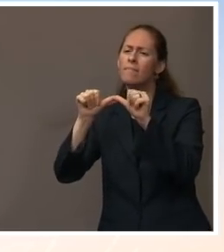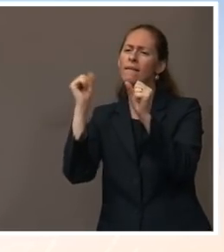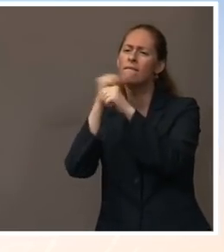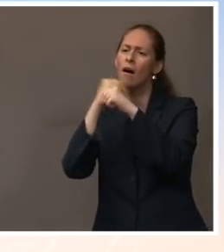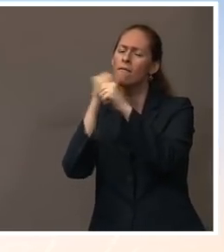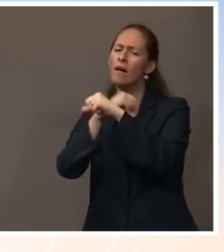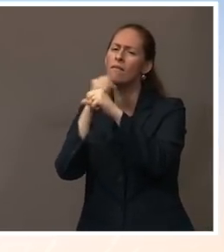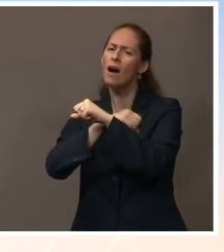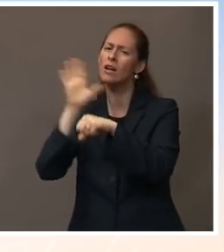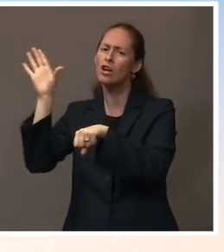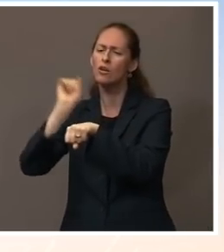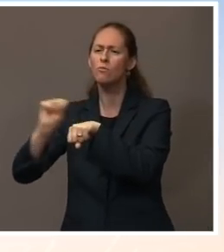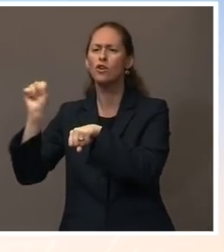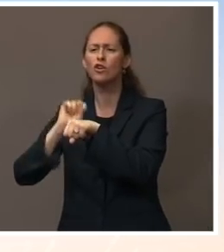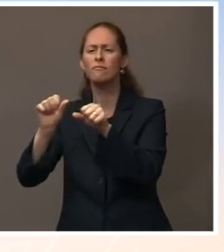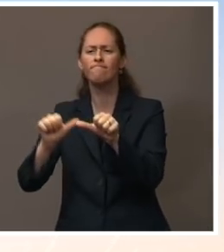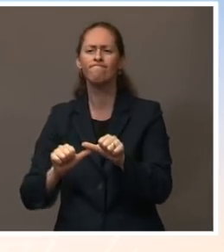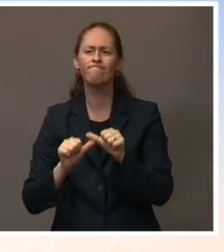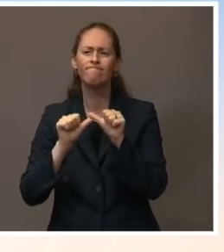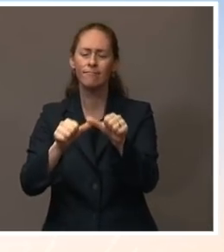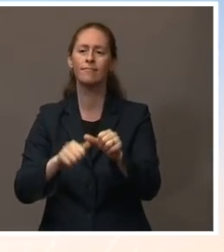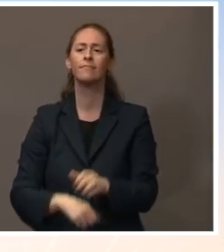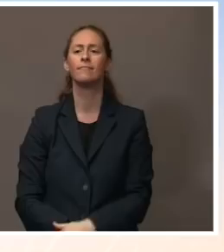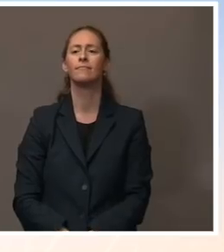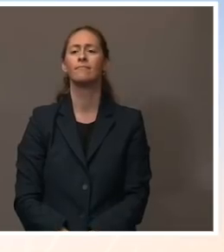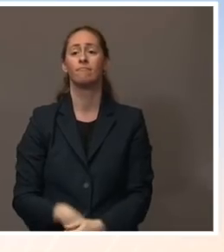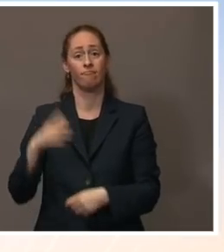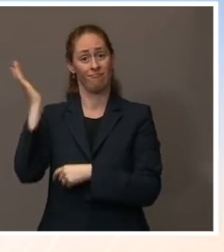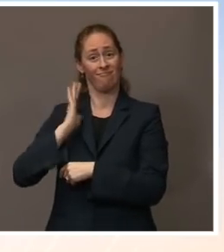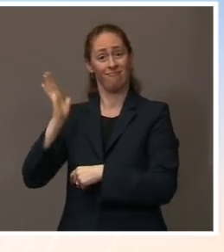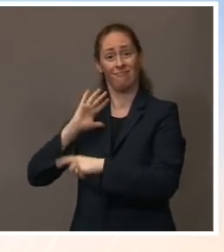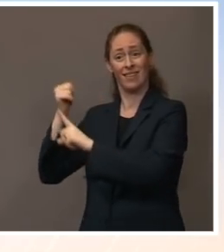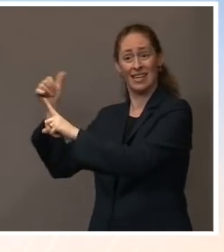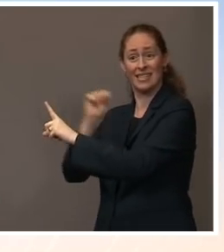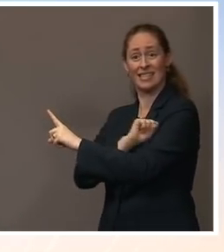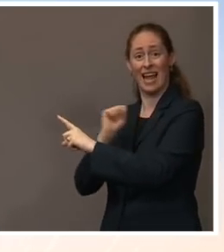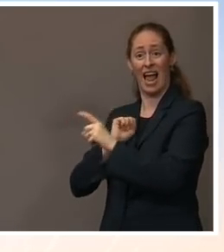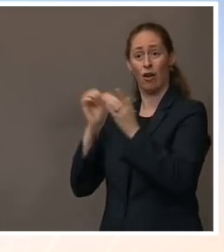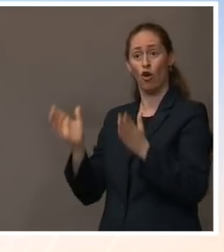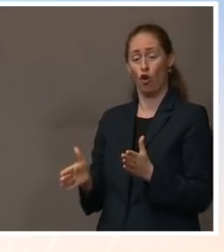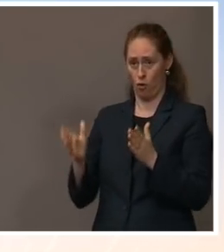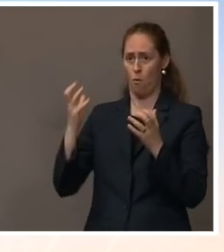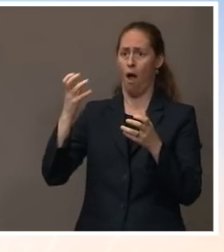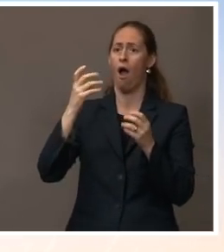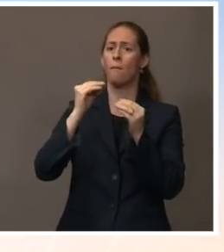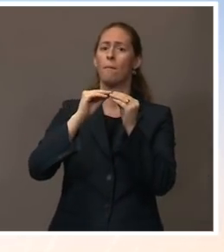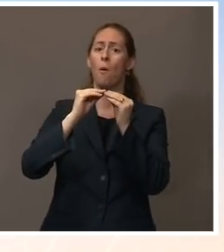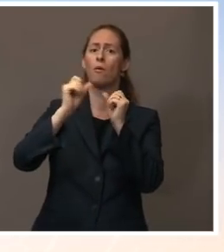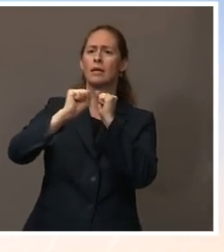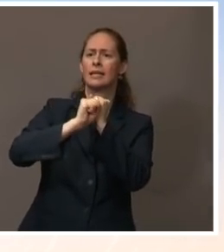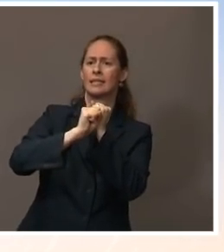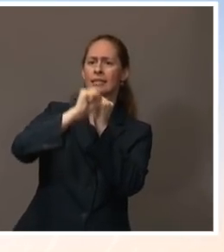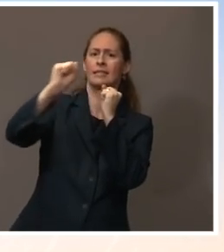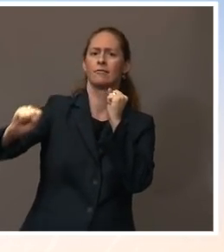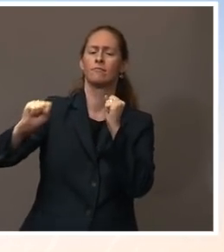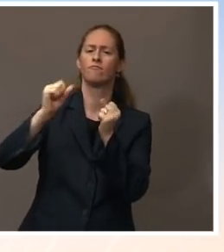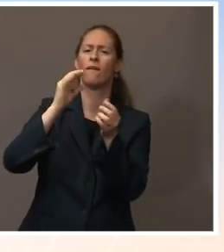When he was in the Senate, he fought for an extension of the Voting Rights Act. And it's something that he, of course, talked about on the campaign trail,